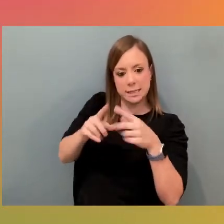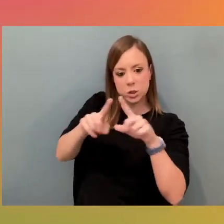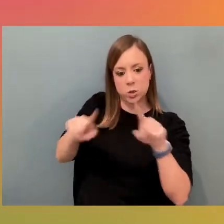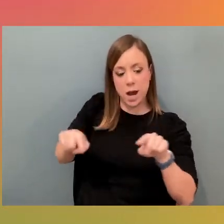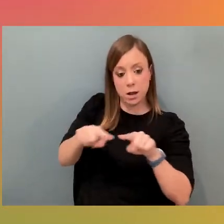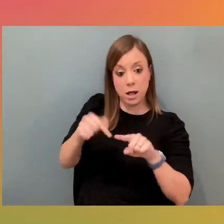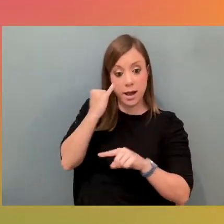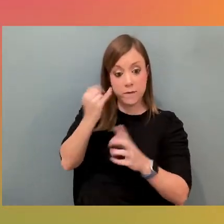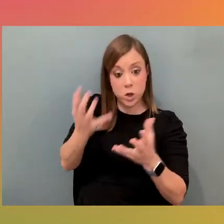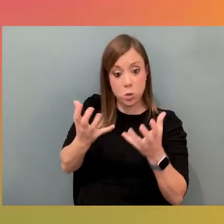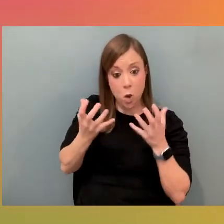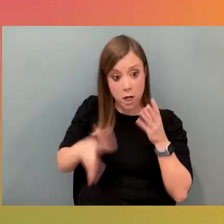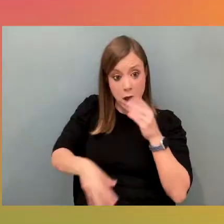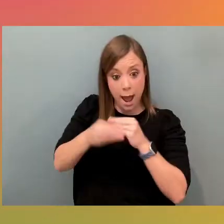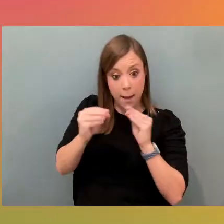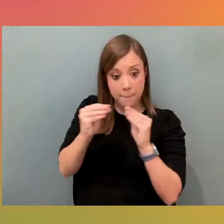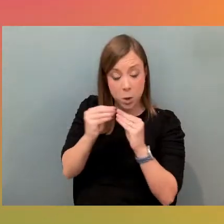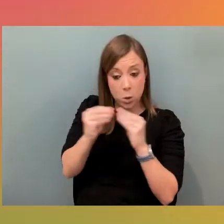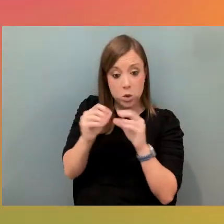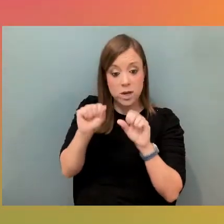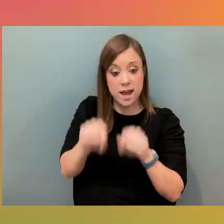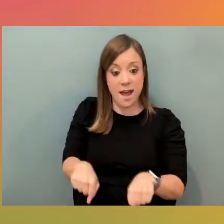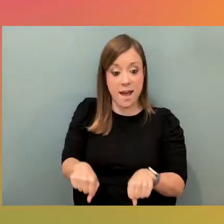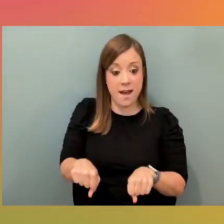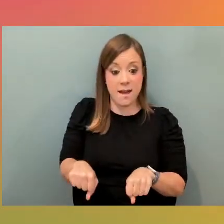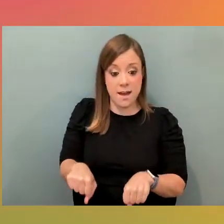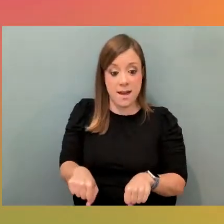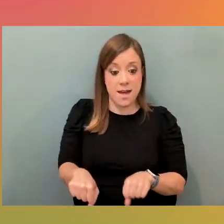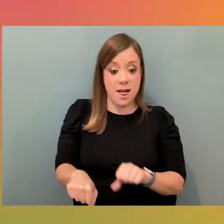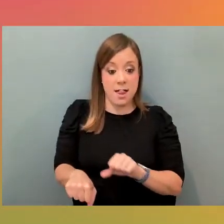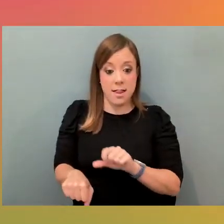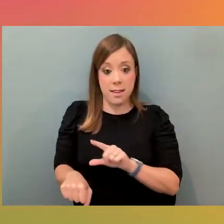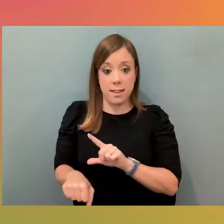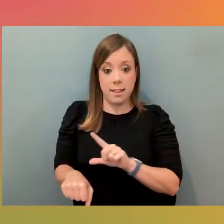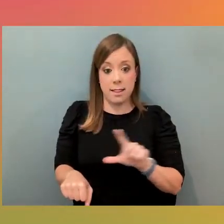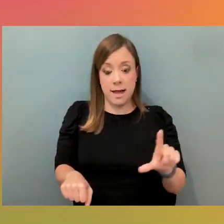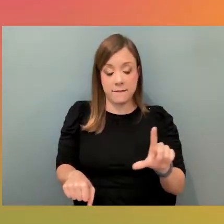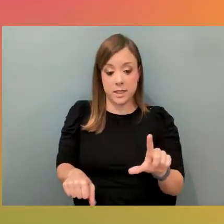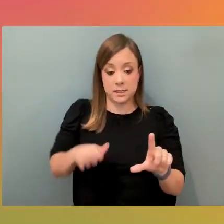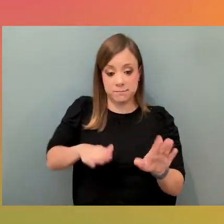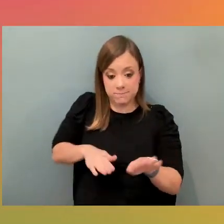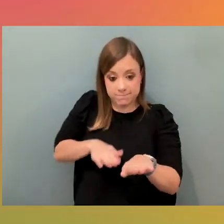MODIFIED REVOLVED TRIANGLE IF YOU WANT TO ADD ON, YOU'RE MORE